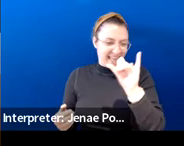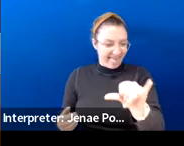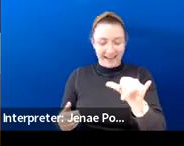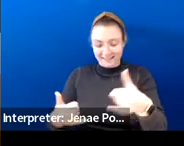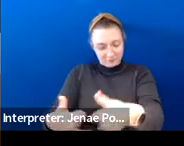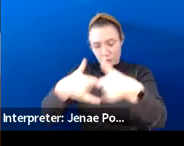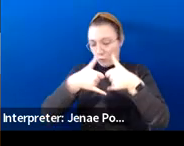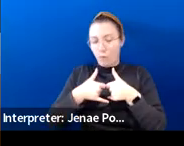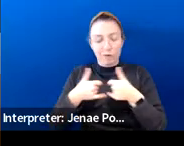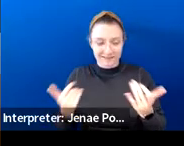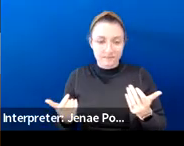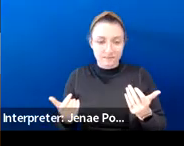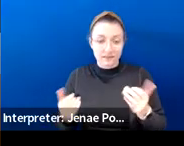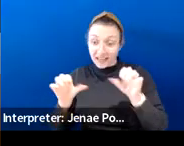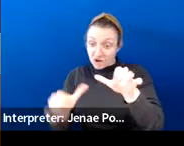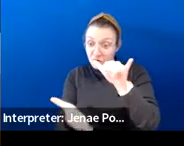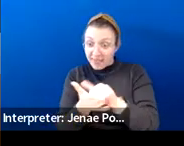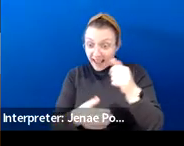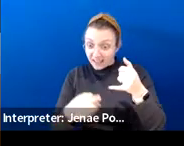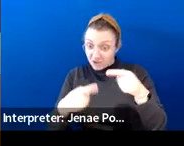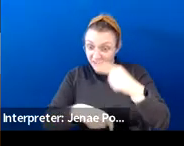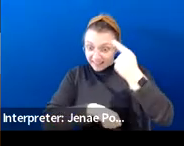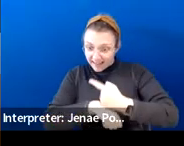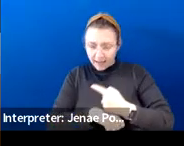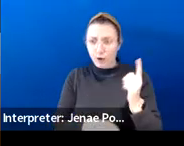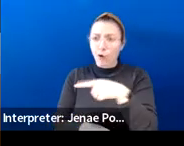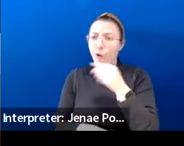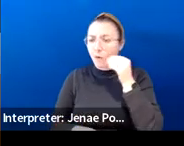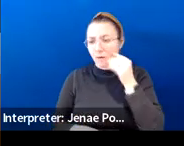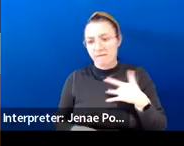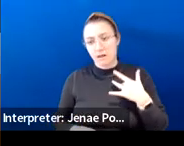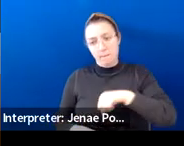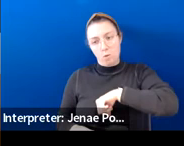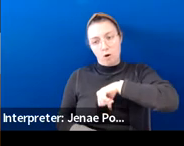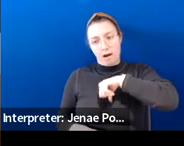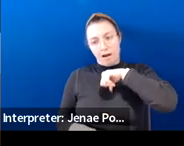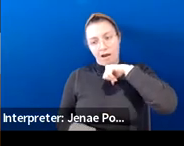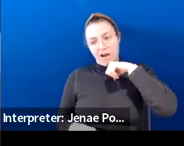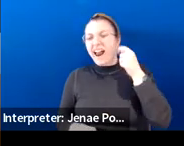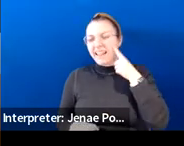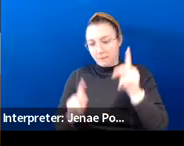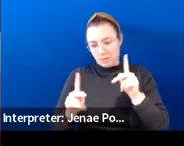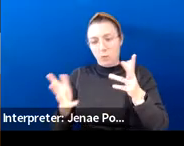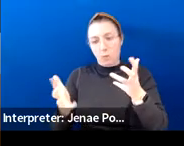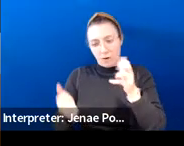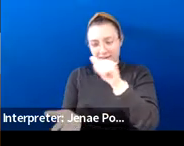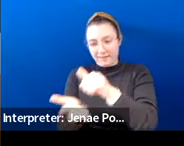And you can do that in a day you can go home and be really proud of yourself. And I think that's what what people really want is to be able to say, I made a difference.